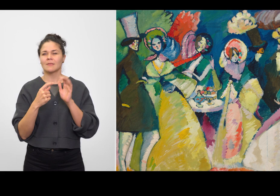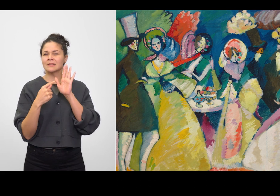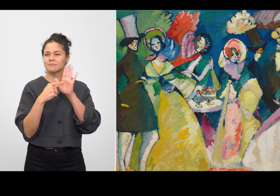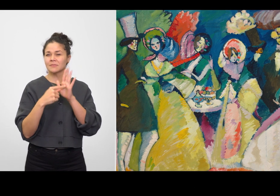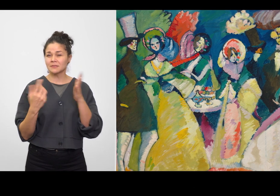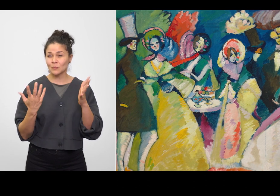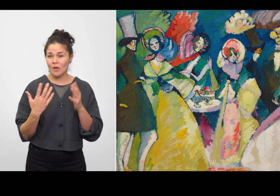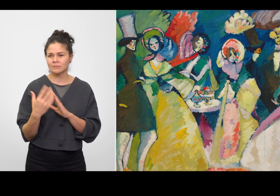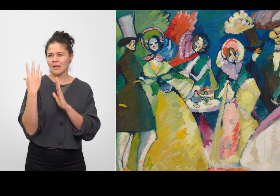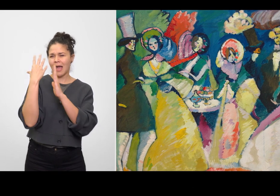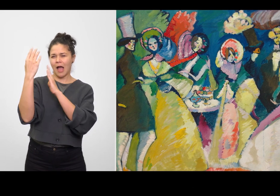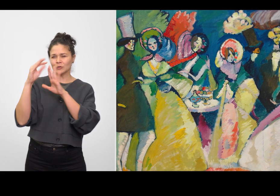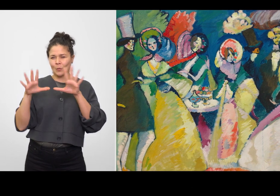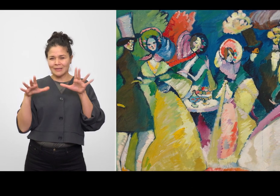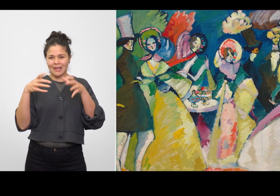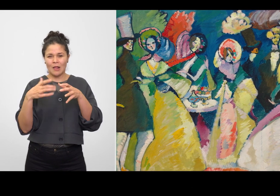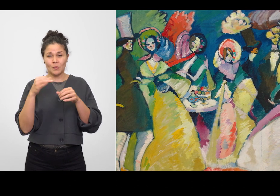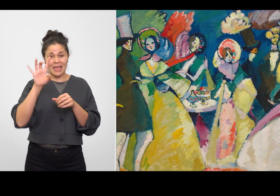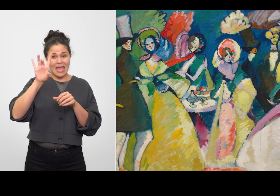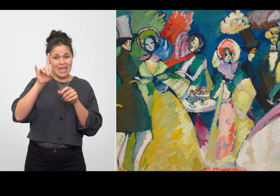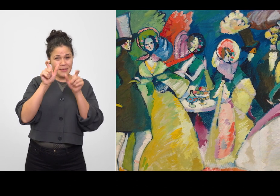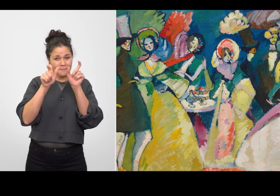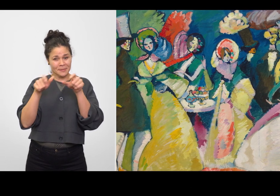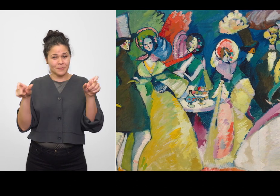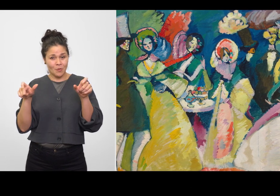It depicts an outdoor gathering of eight people